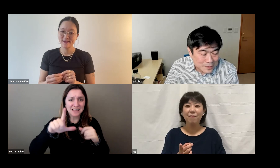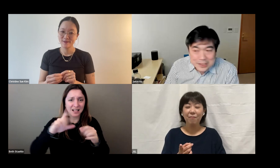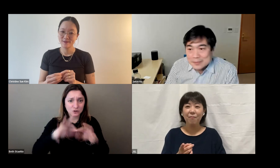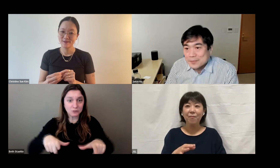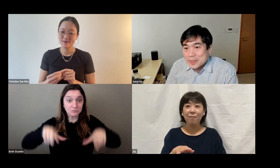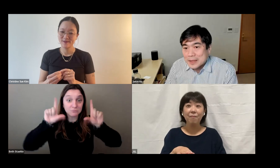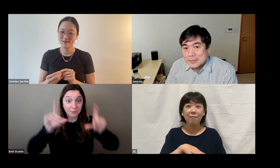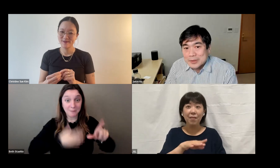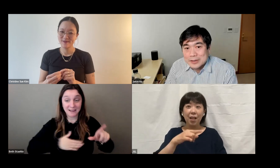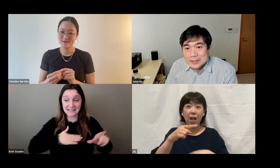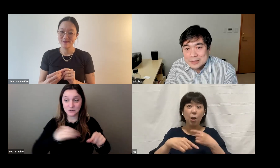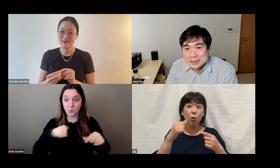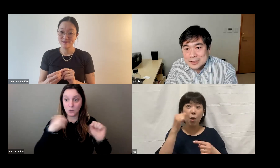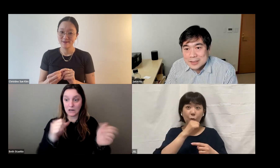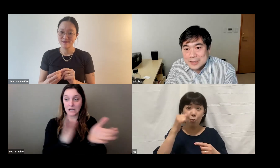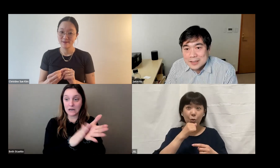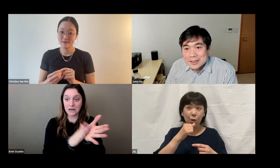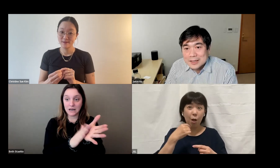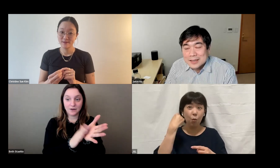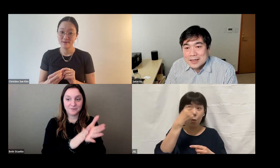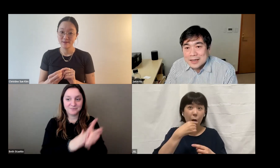some applause.